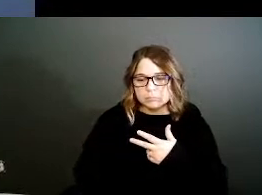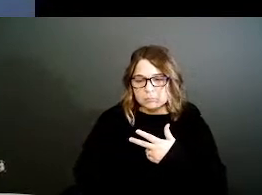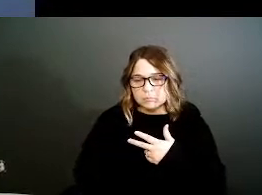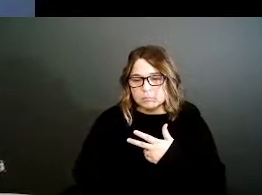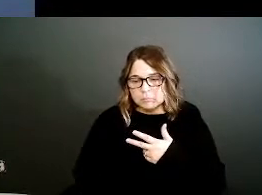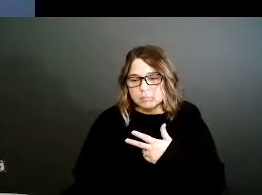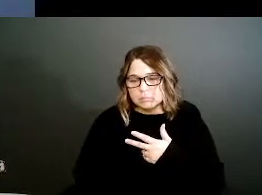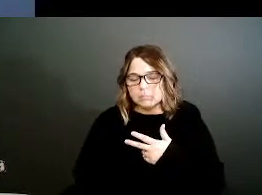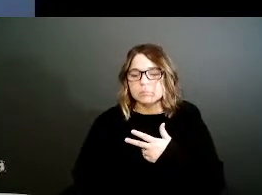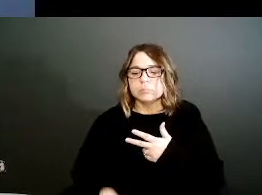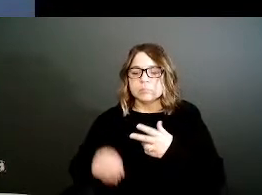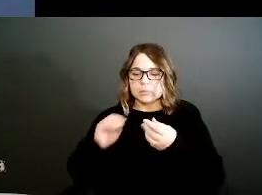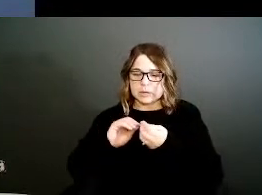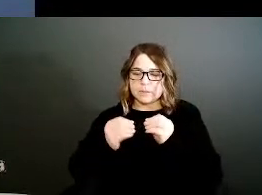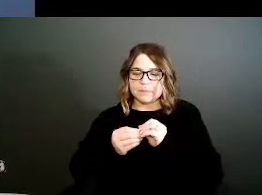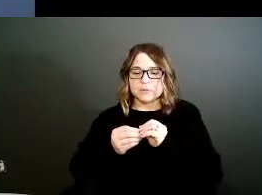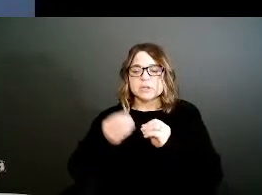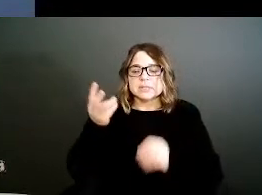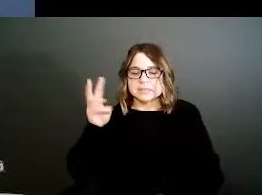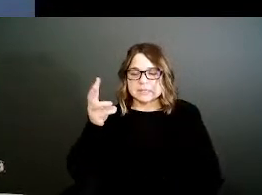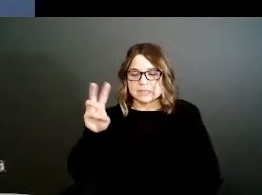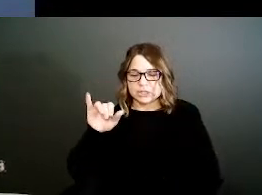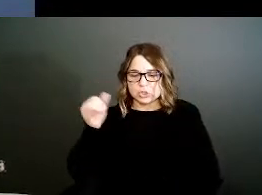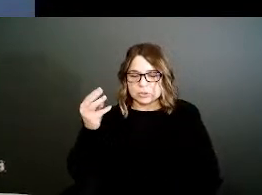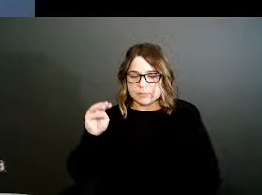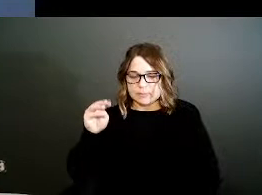AND THEN WE'LL RETURN TO SPEAKER 16, JIM HAWKINS. WELCOME. ≫ THANK YOU.